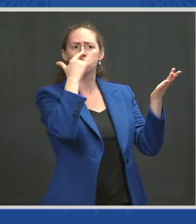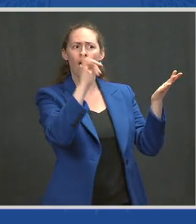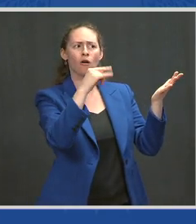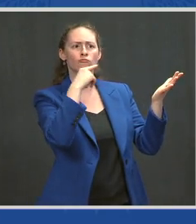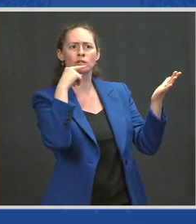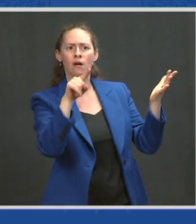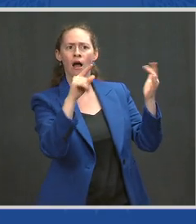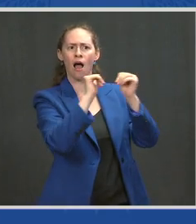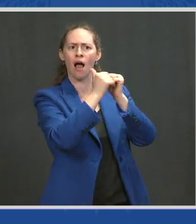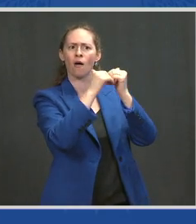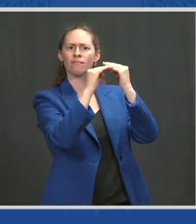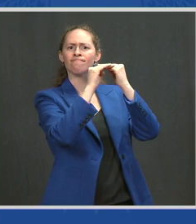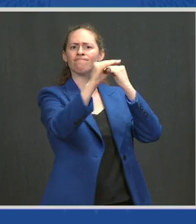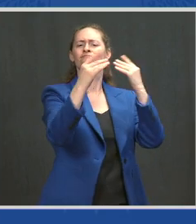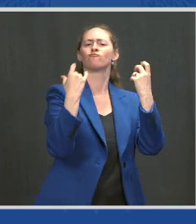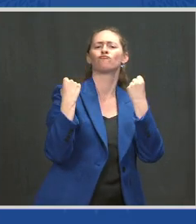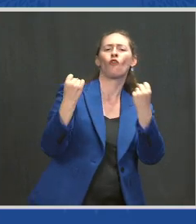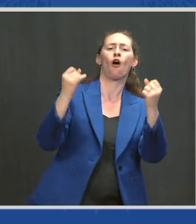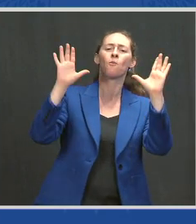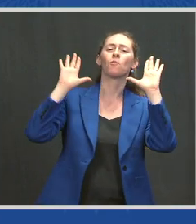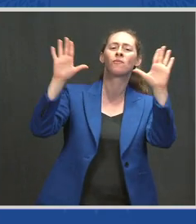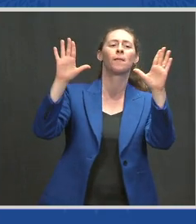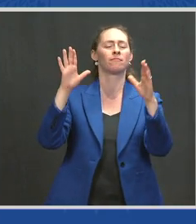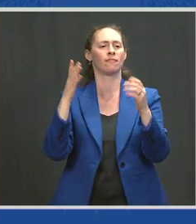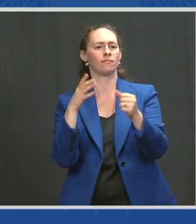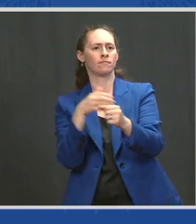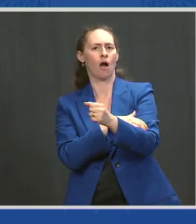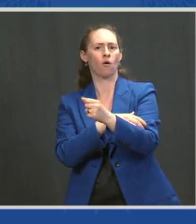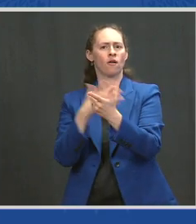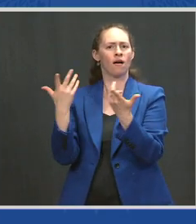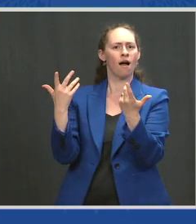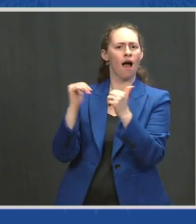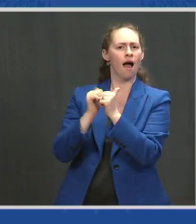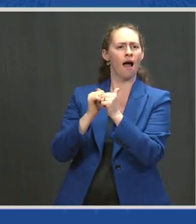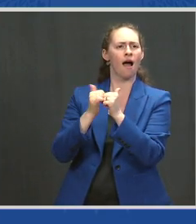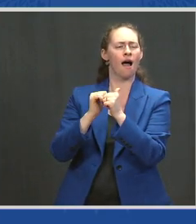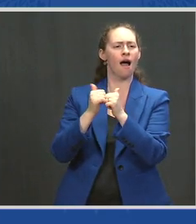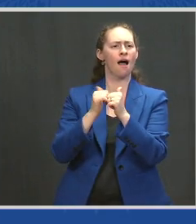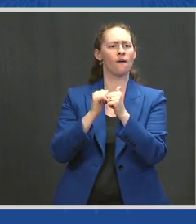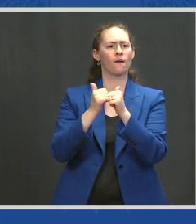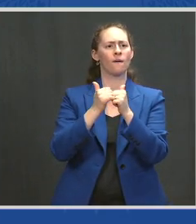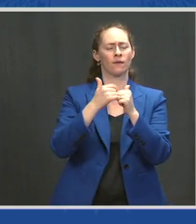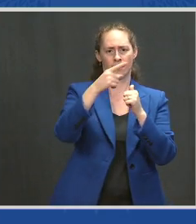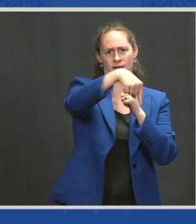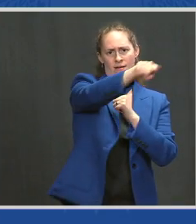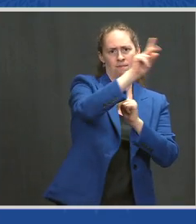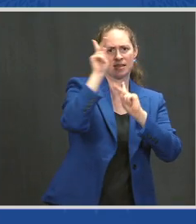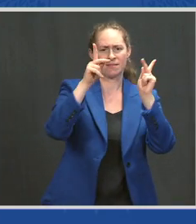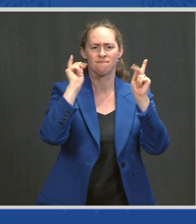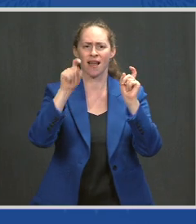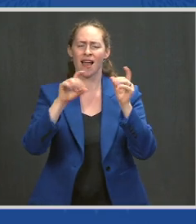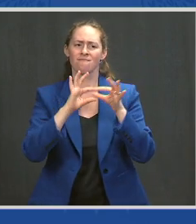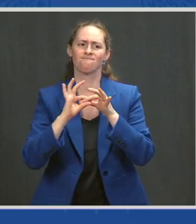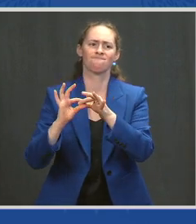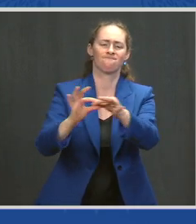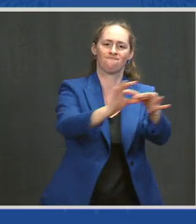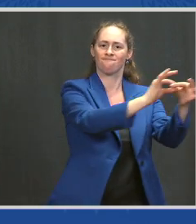quote, "great power" is to in fact unite the Russian people on just the strength of the government --